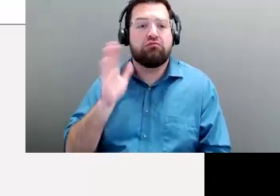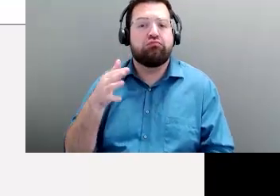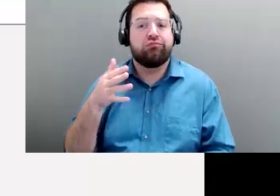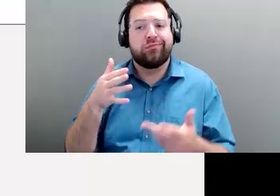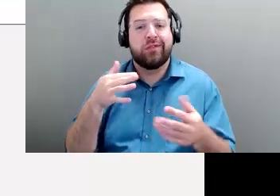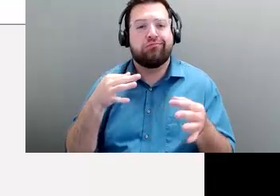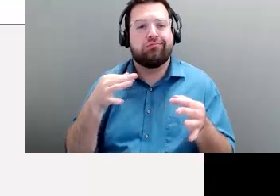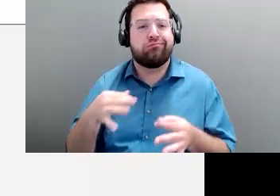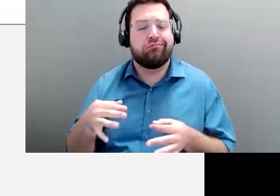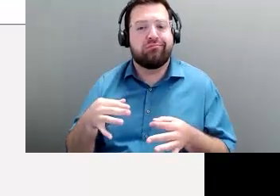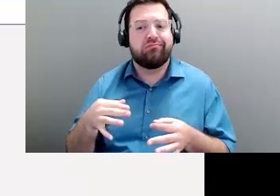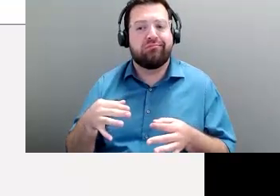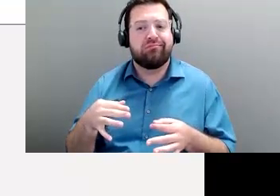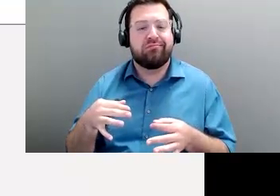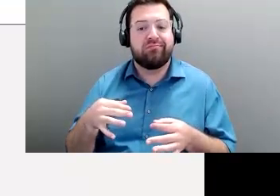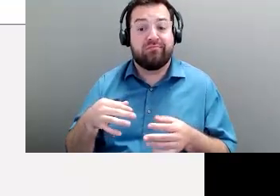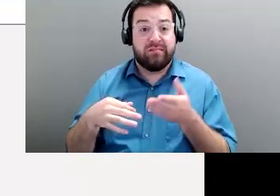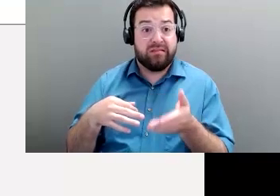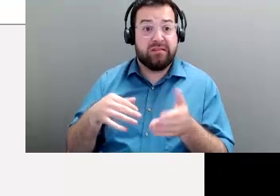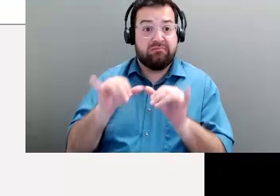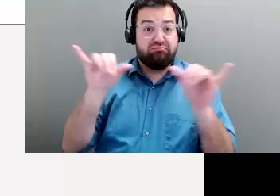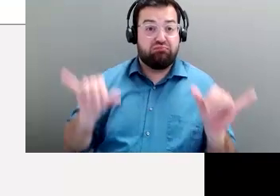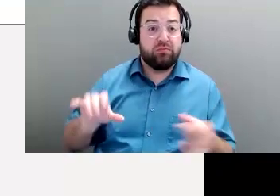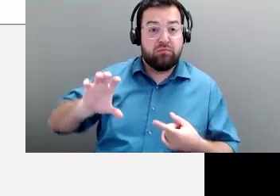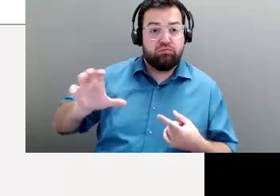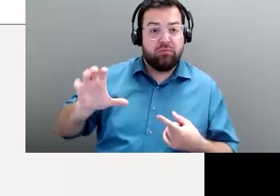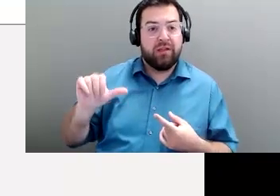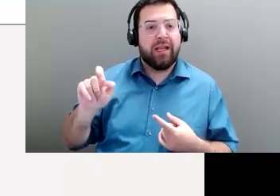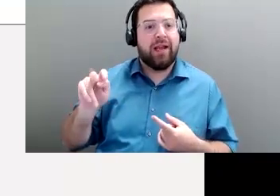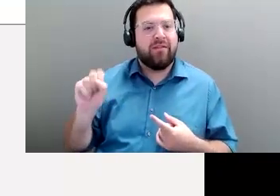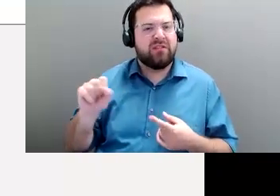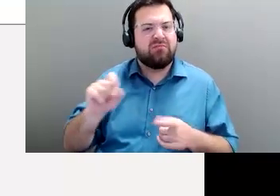places in Canvas where we can leave feedback.